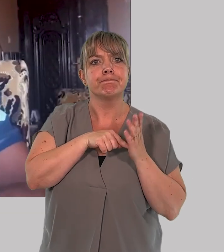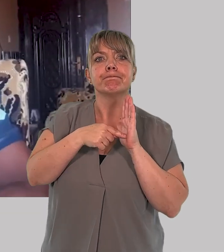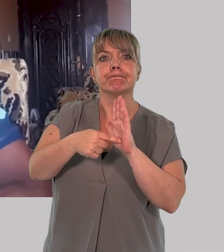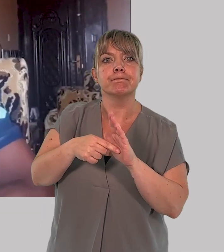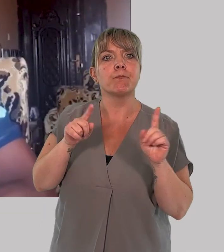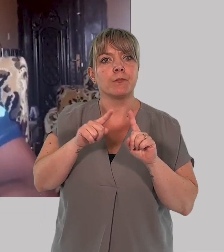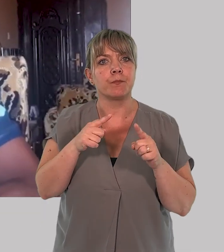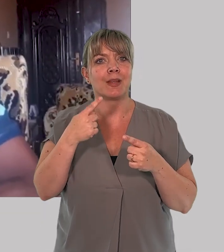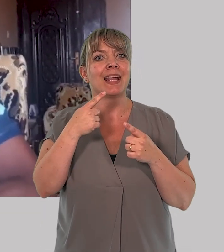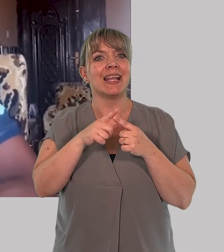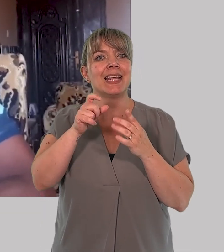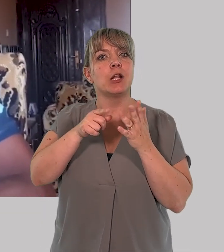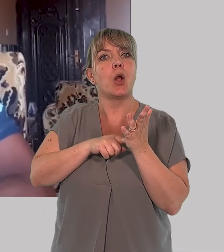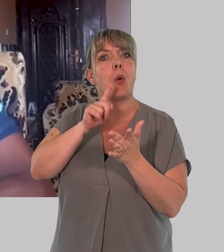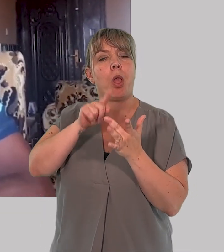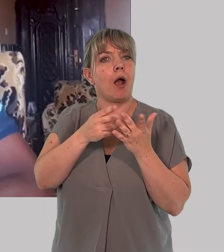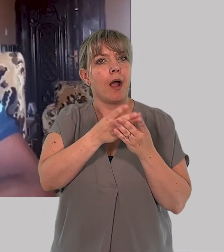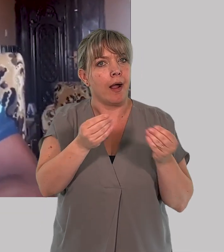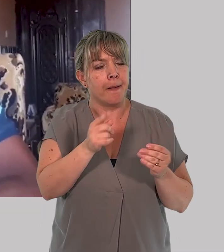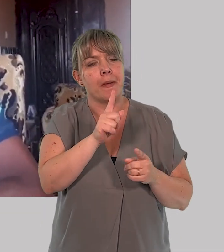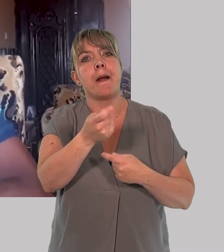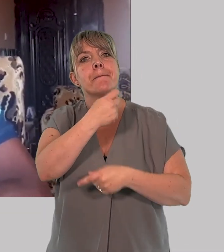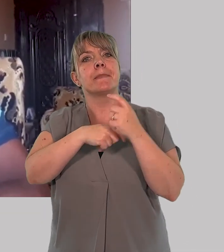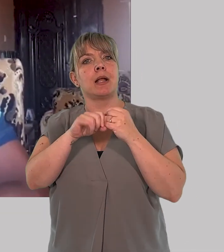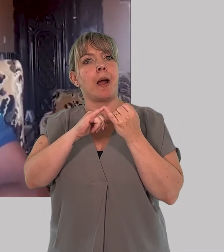The experience was frightening. It was life threatening.